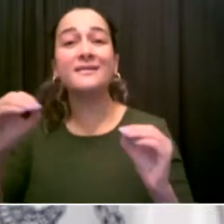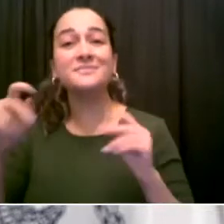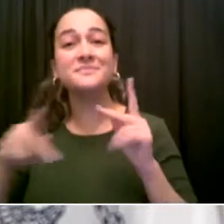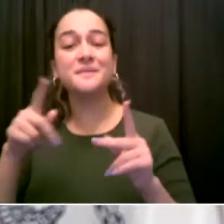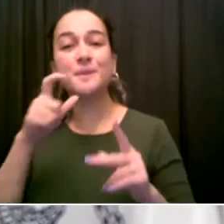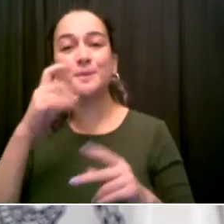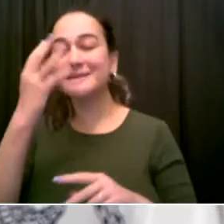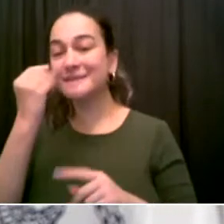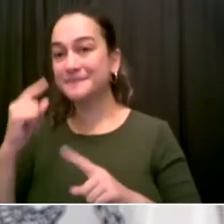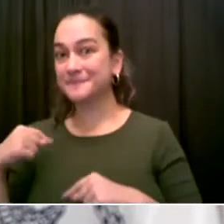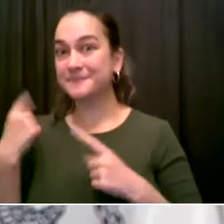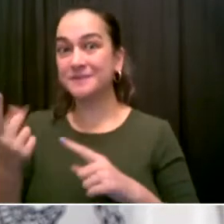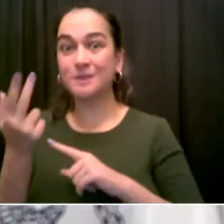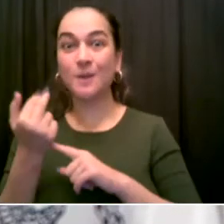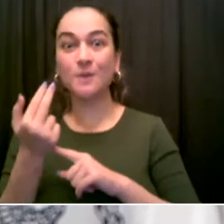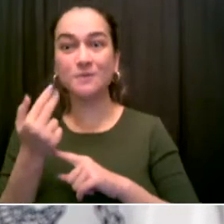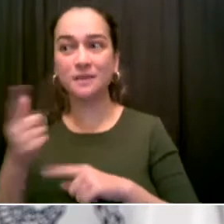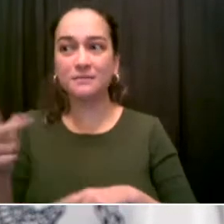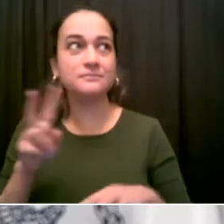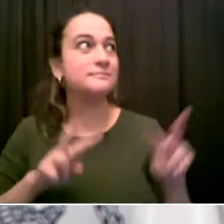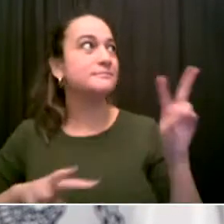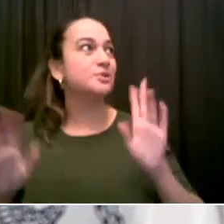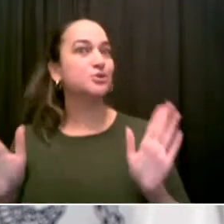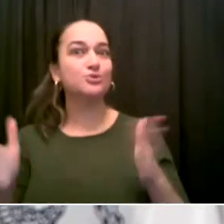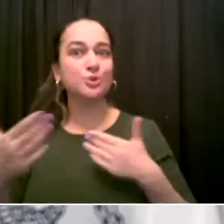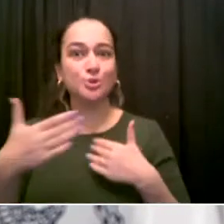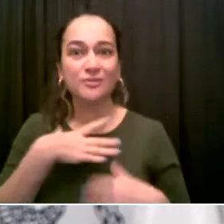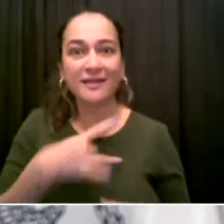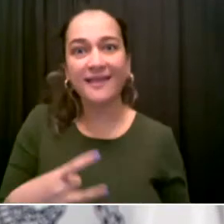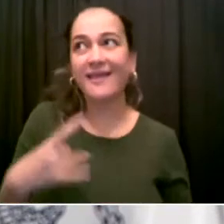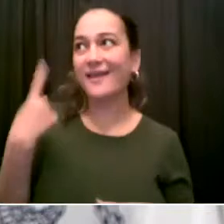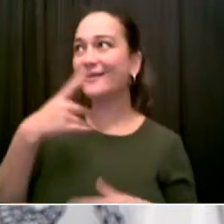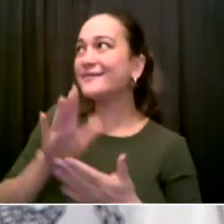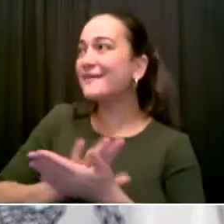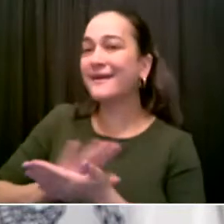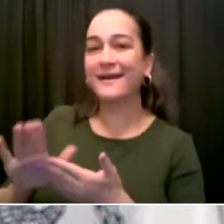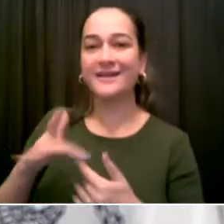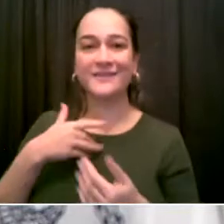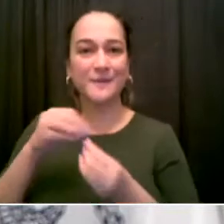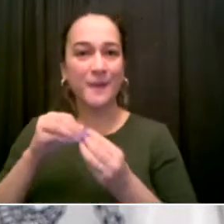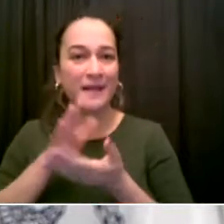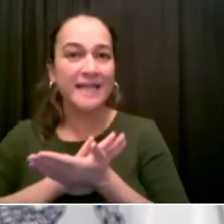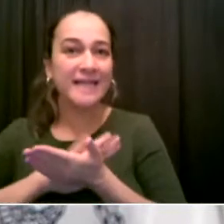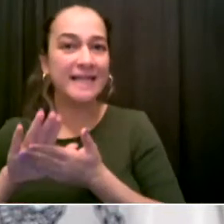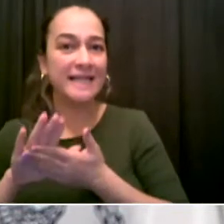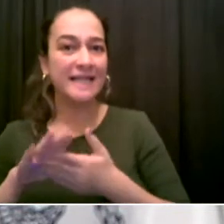YOU HAVE CONSIDERED EWHTHRE TAHT MAY PLAY INTO THE NUMBERS ON THE STREET GOING